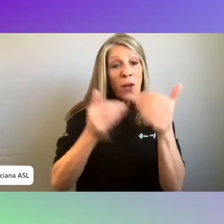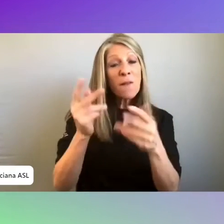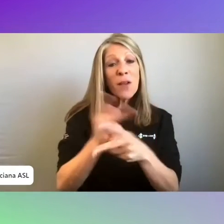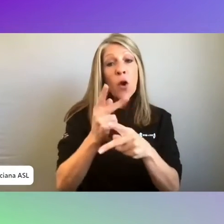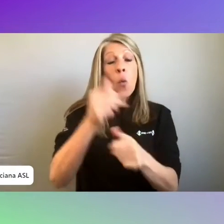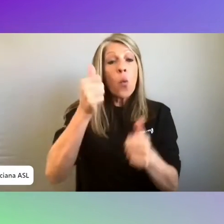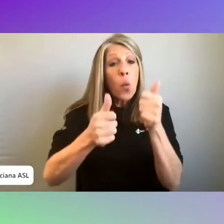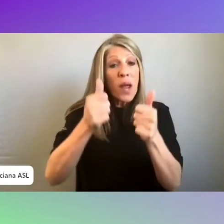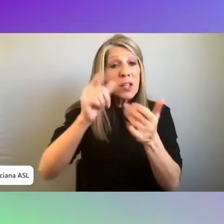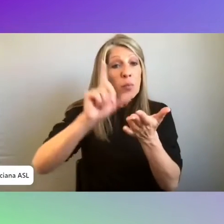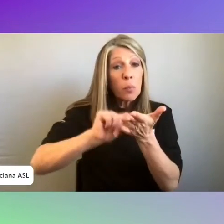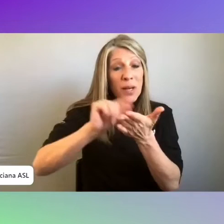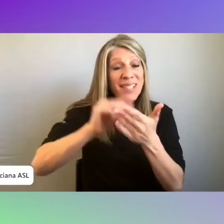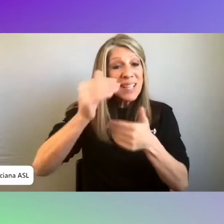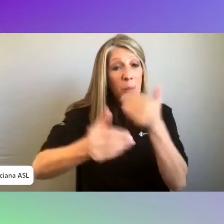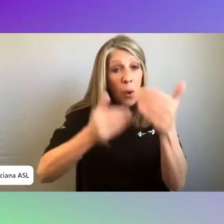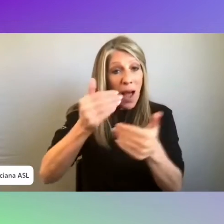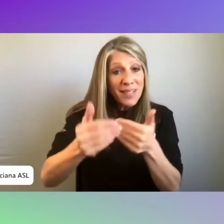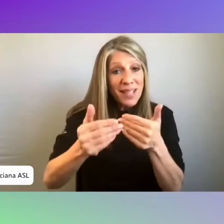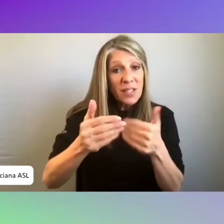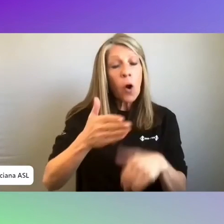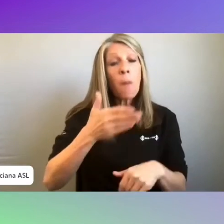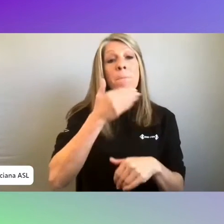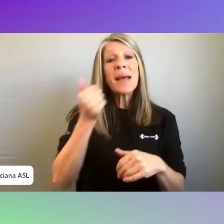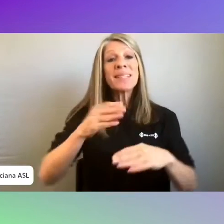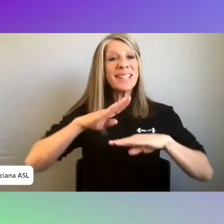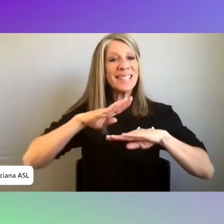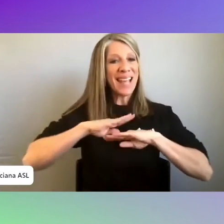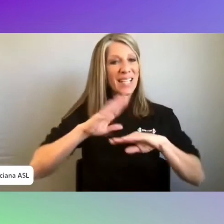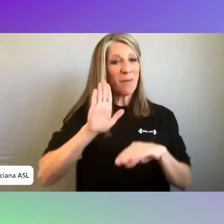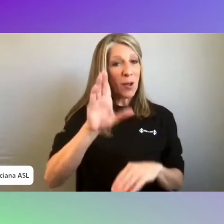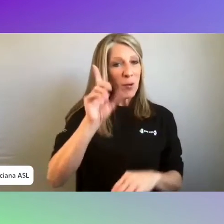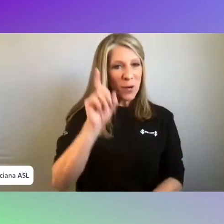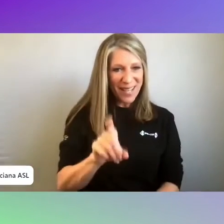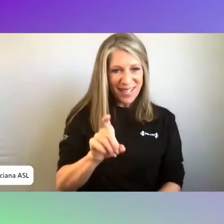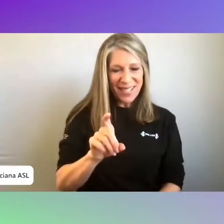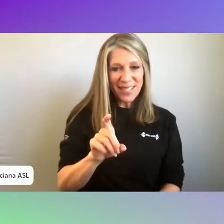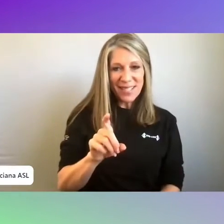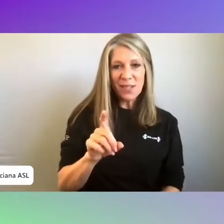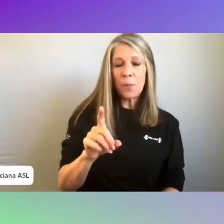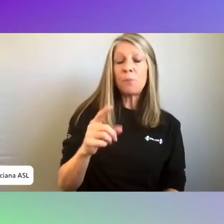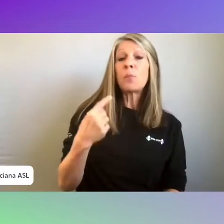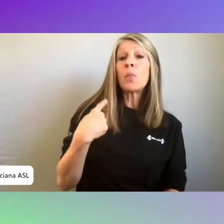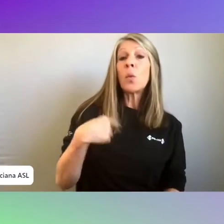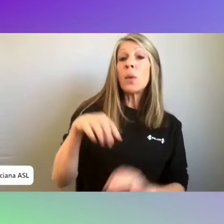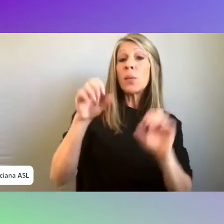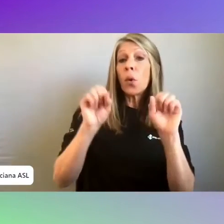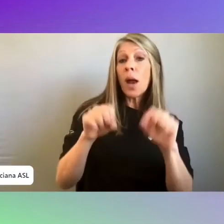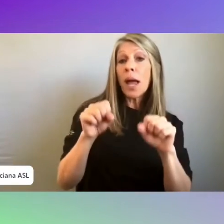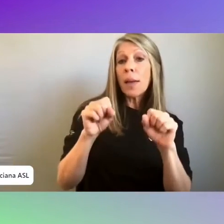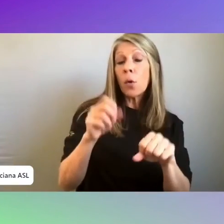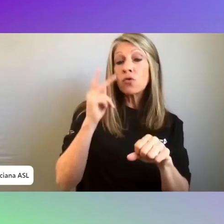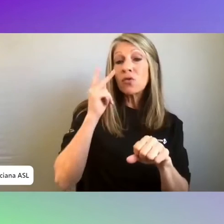other people have left behind, and part of the fun and the design and discovery process is figuring out process or processes which printing are best going to